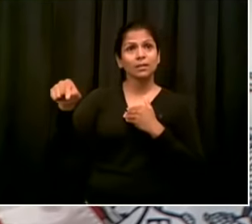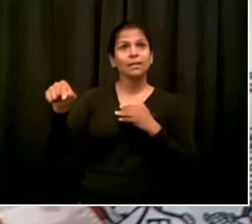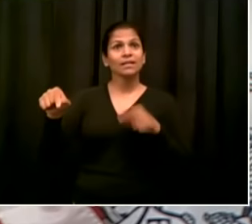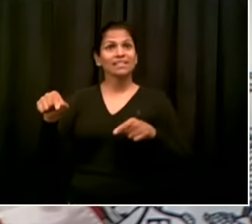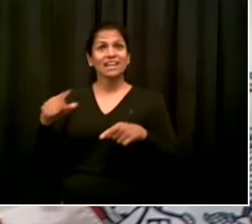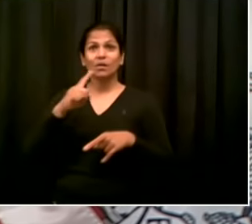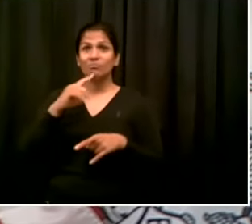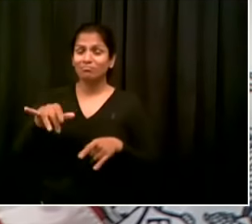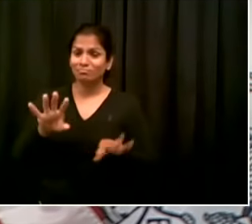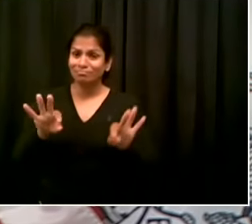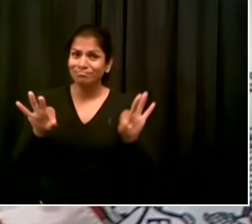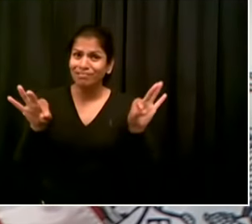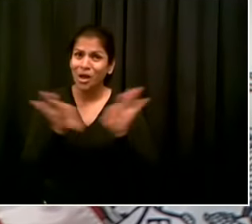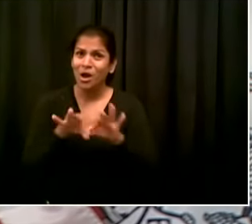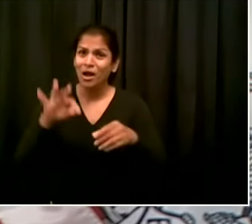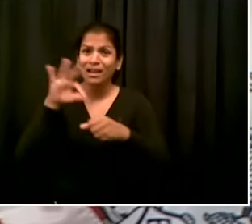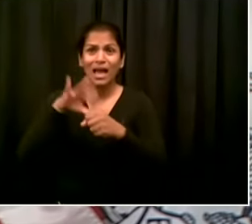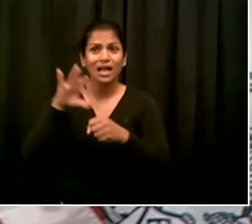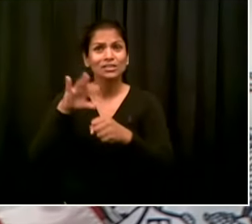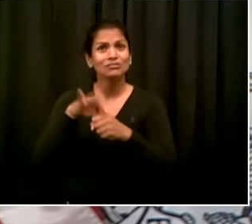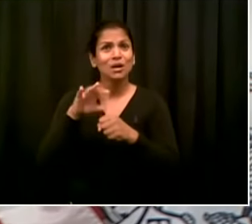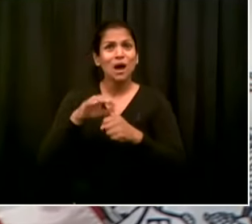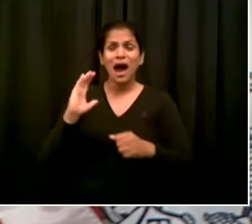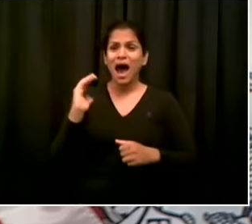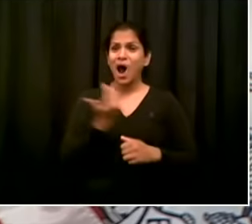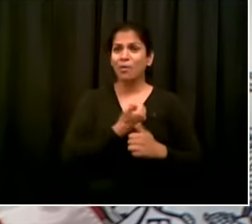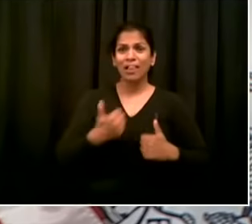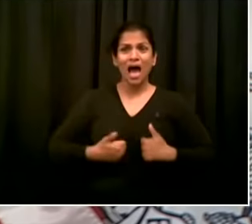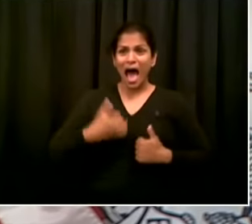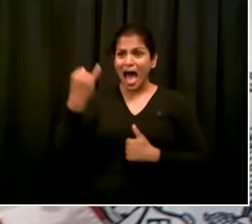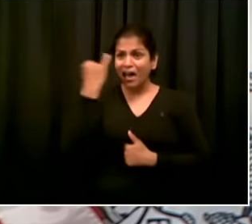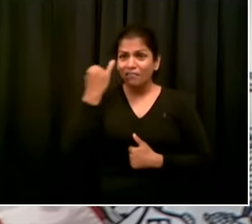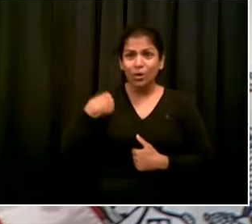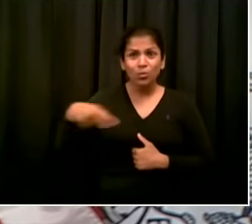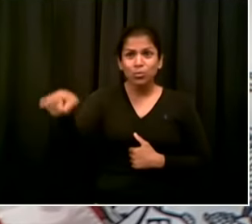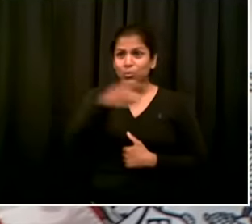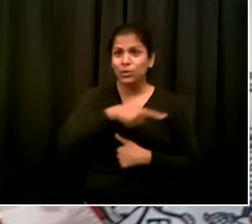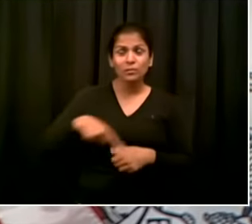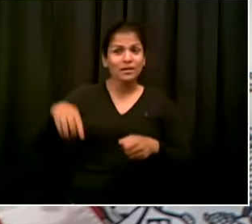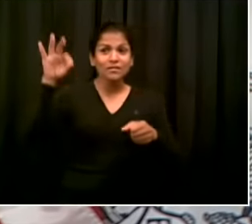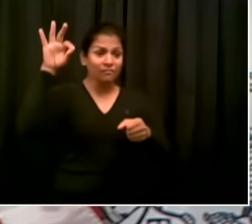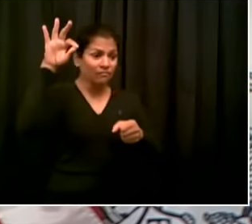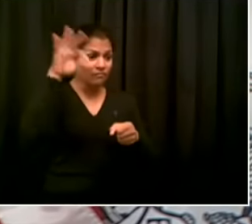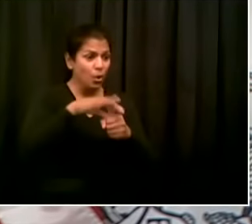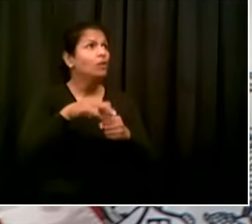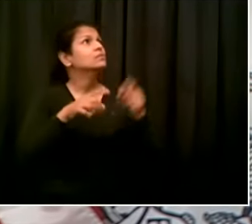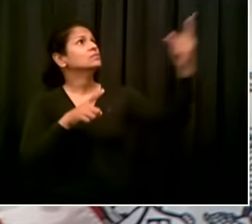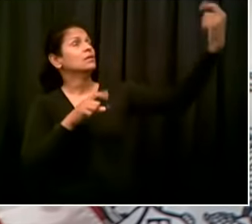WE EAR GOING TO SEE THE SAME THINNING HAPPENING AT E TH BOARD OF ELECTIONS AND BEING RPSURISED. THERE ARE SOME